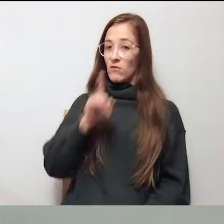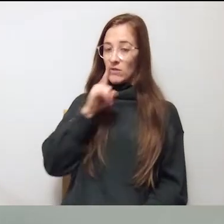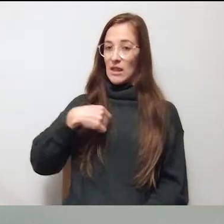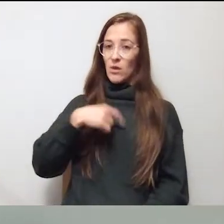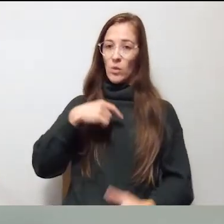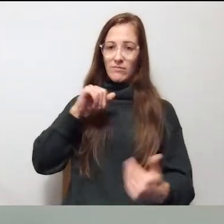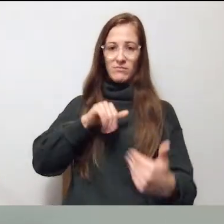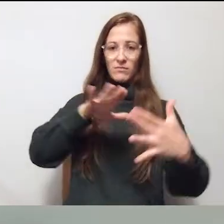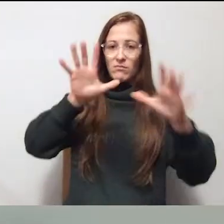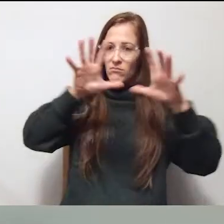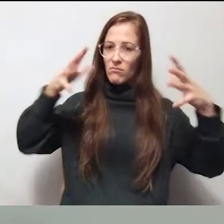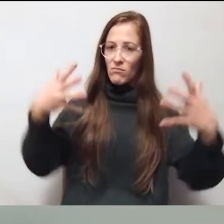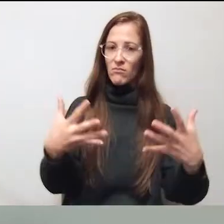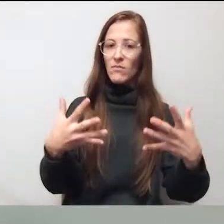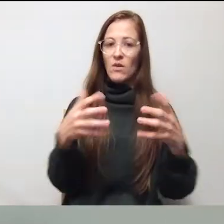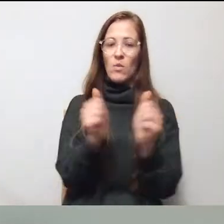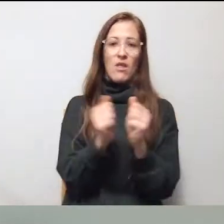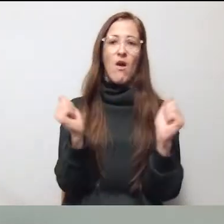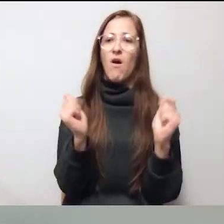and as far as all of our life lifespans